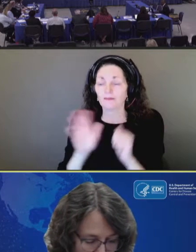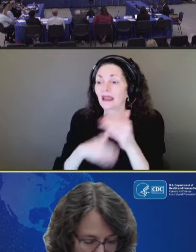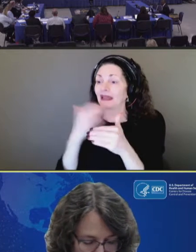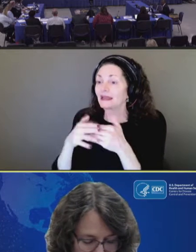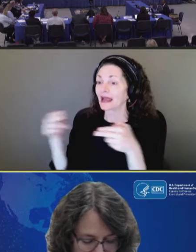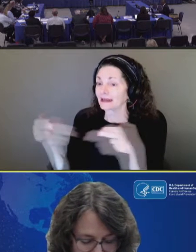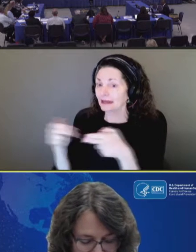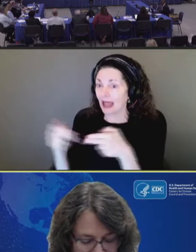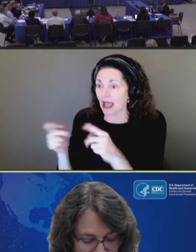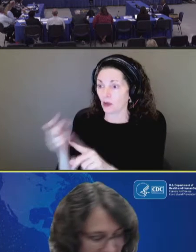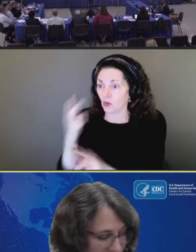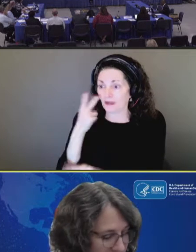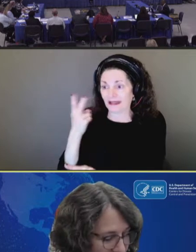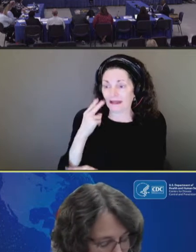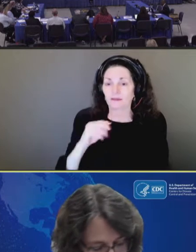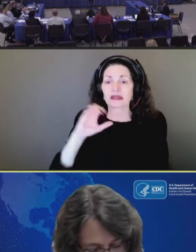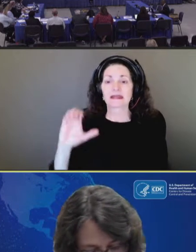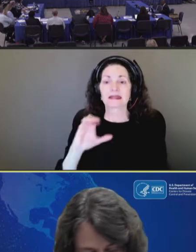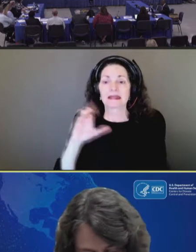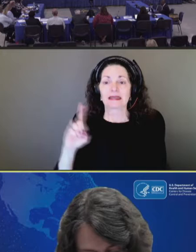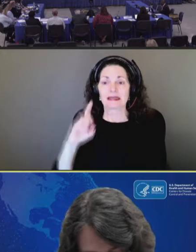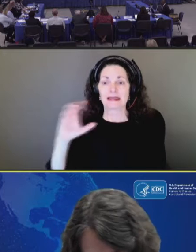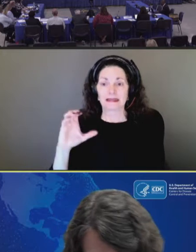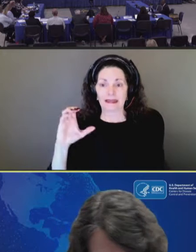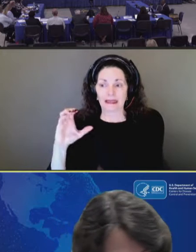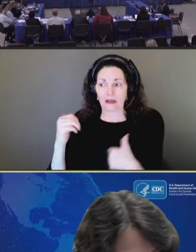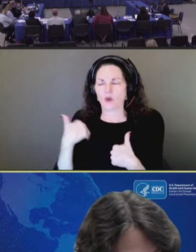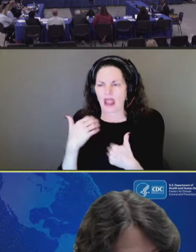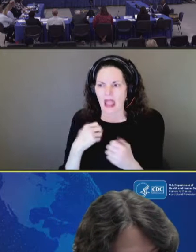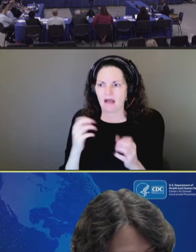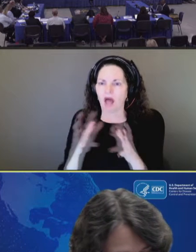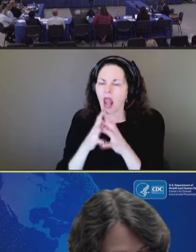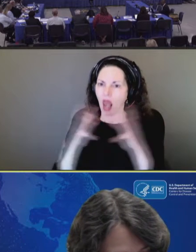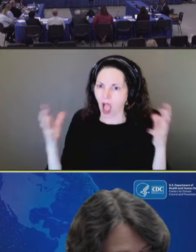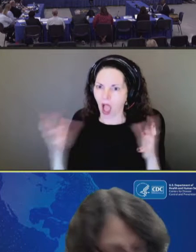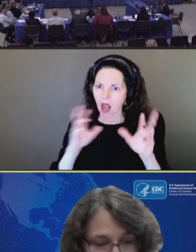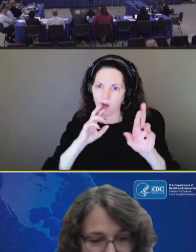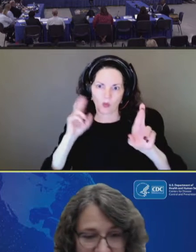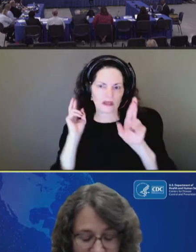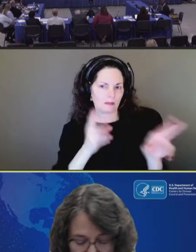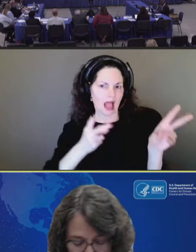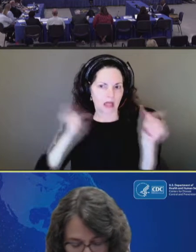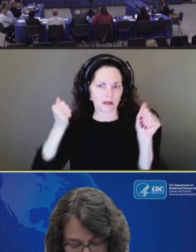So, CDC has had a very vigorous response to mpox and we're joined by lots of our partners